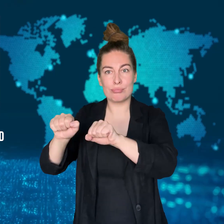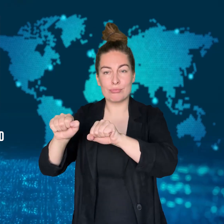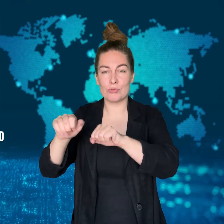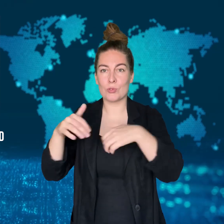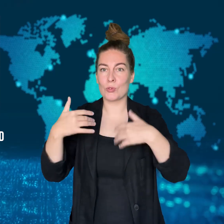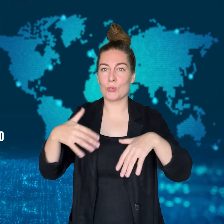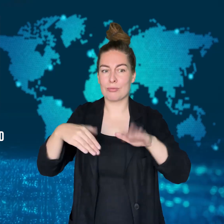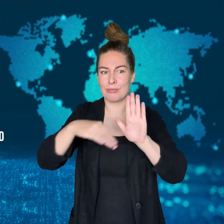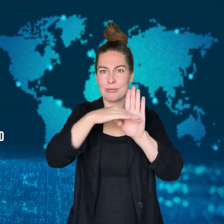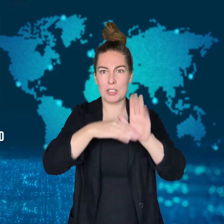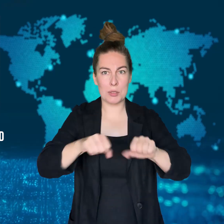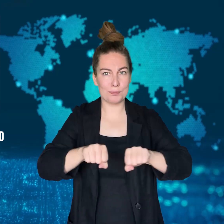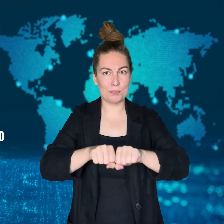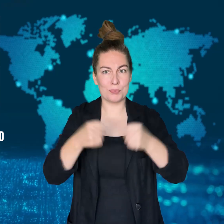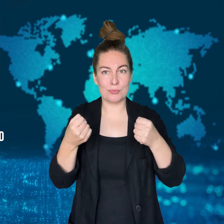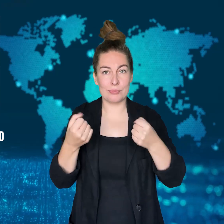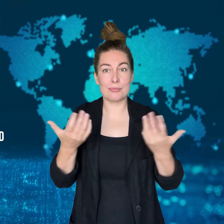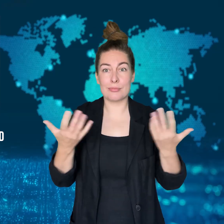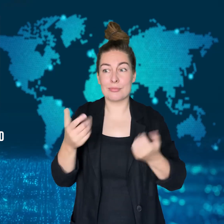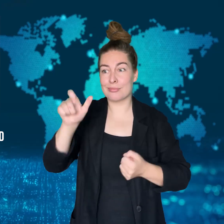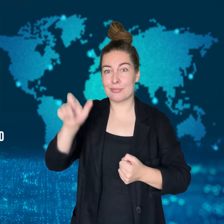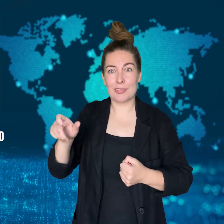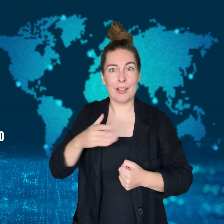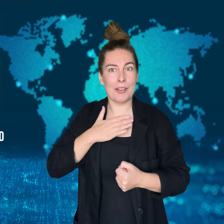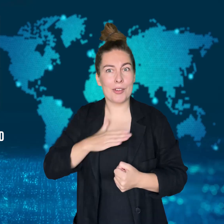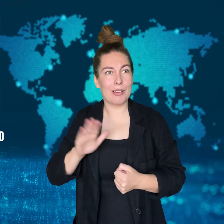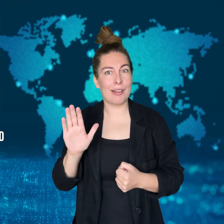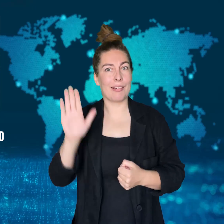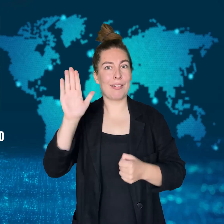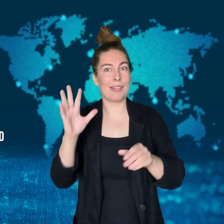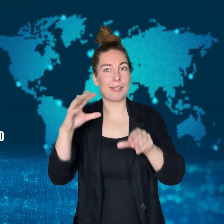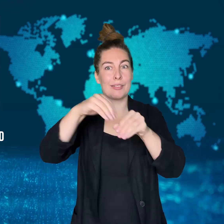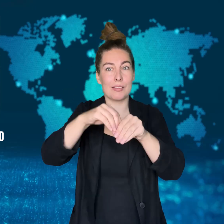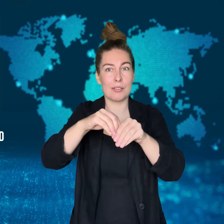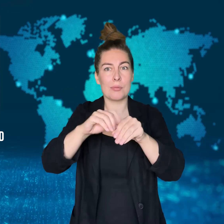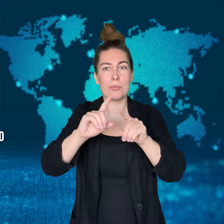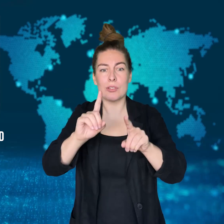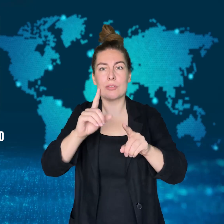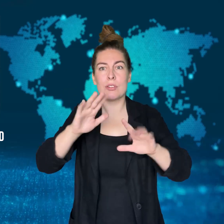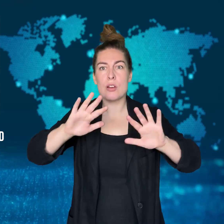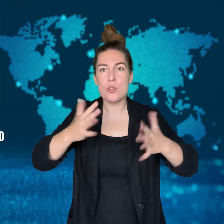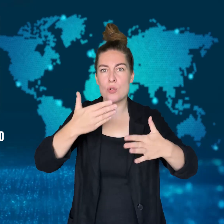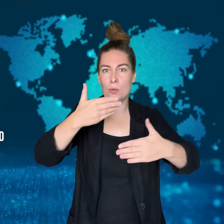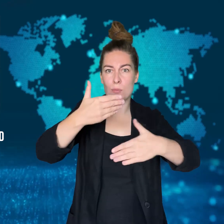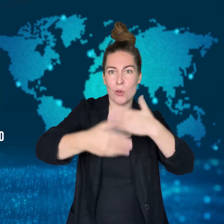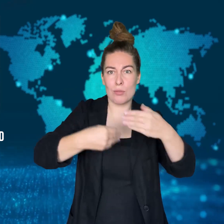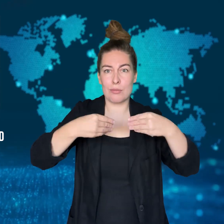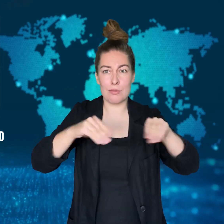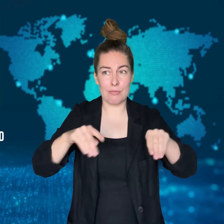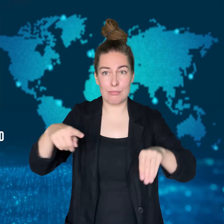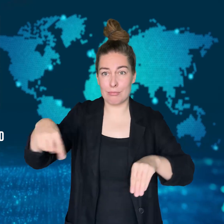They didn't know where they were going,